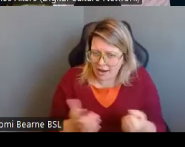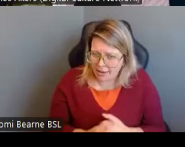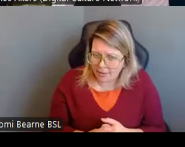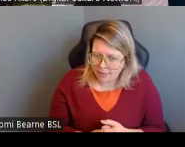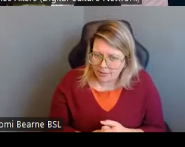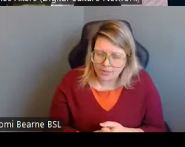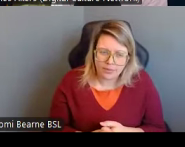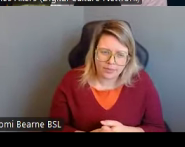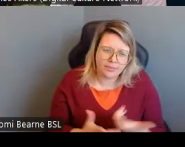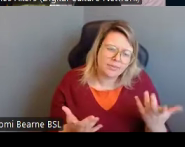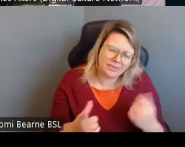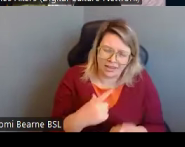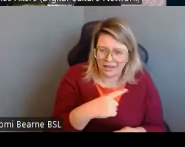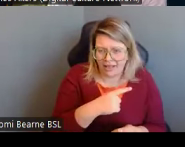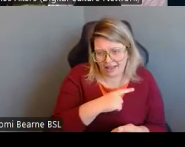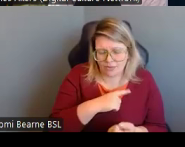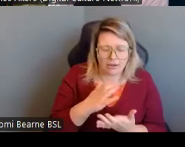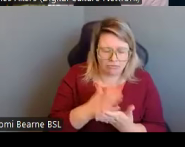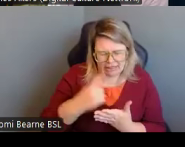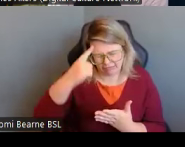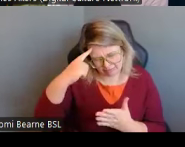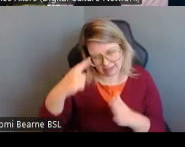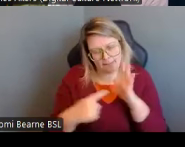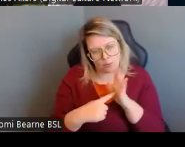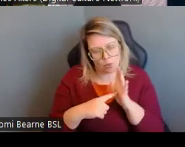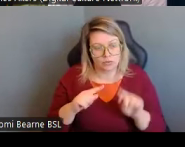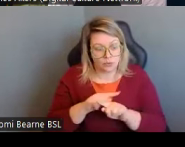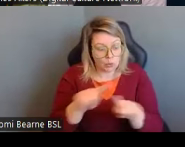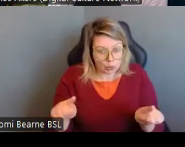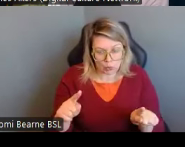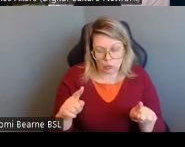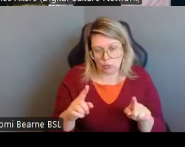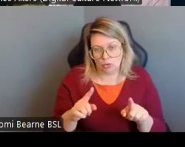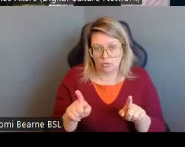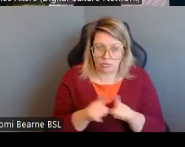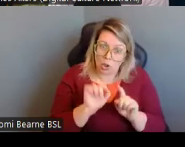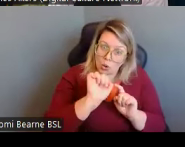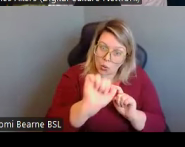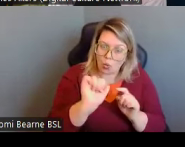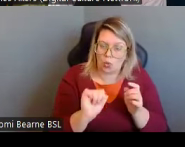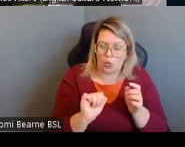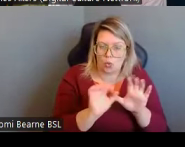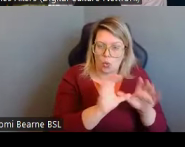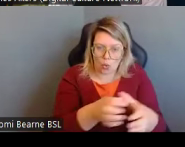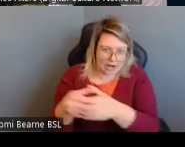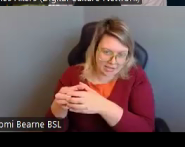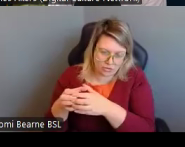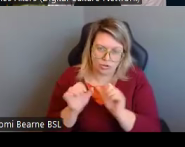That's why it's so important to think about for you and your organization and your practise,